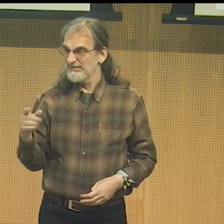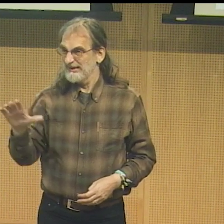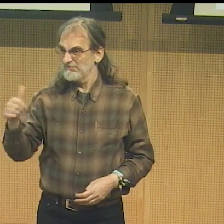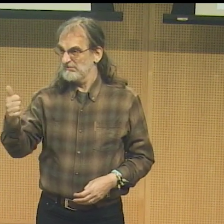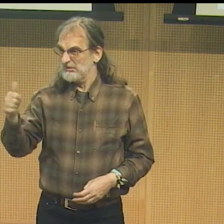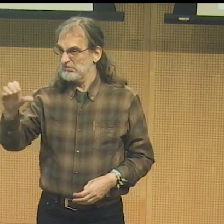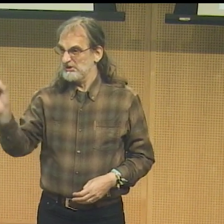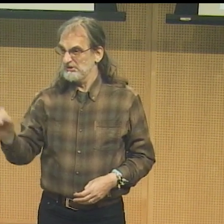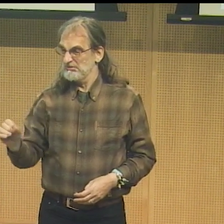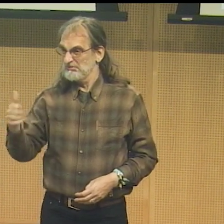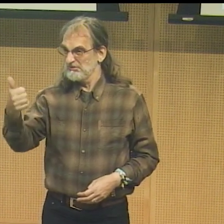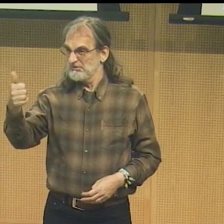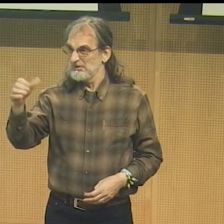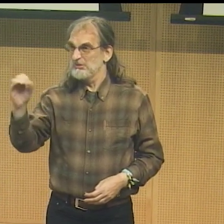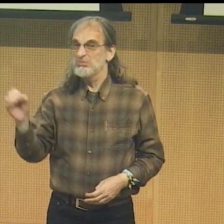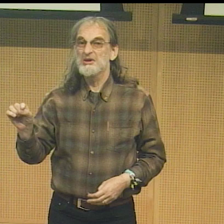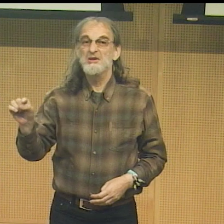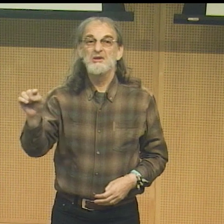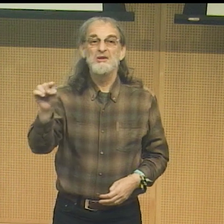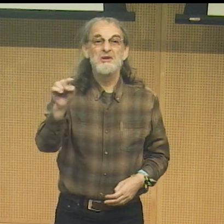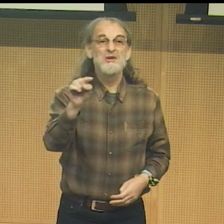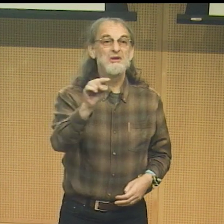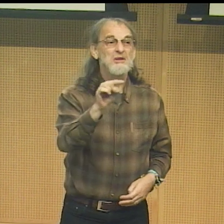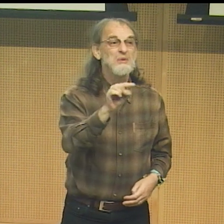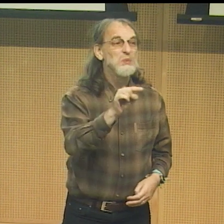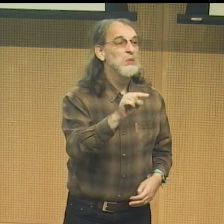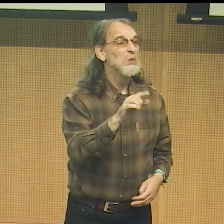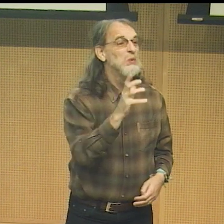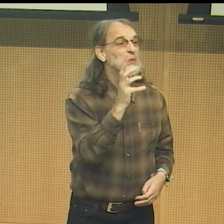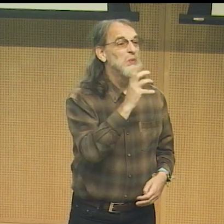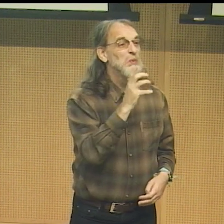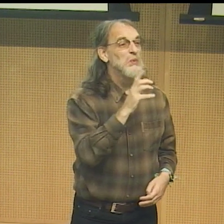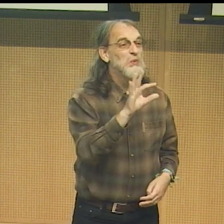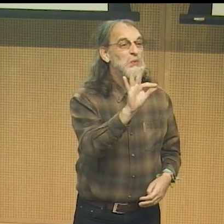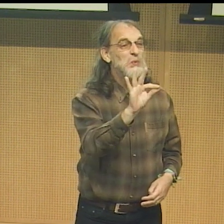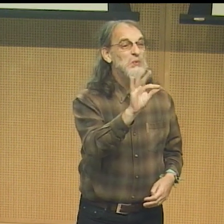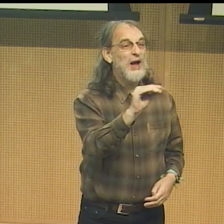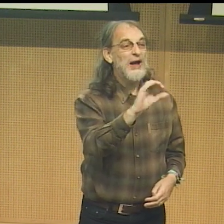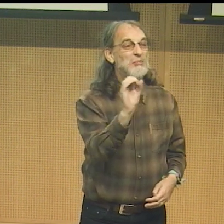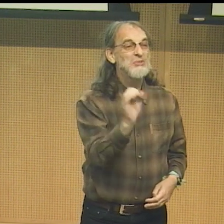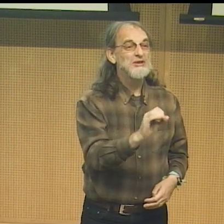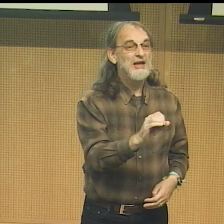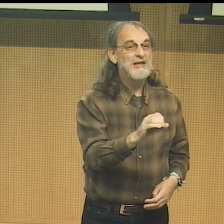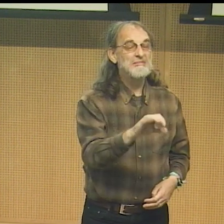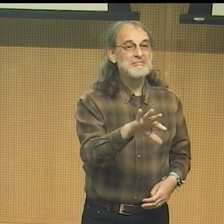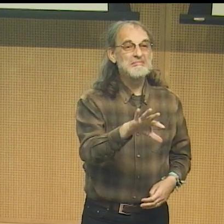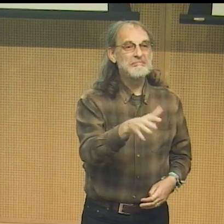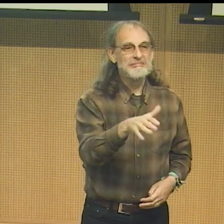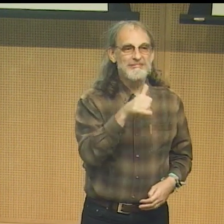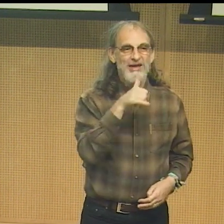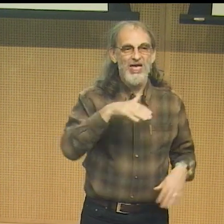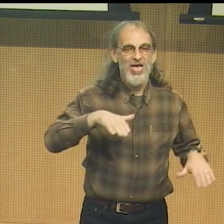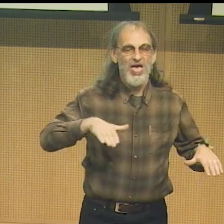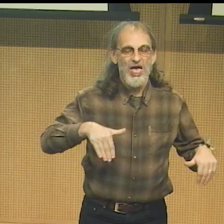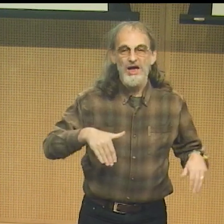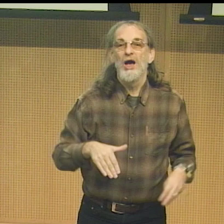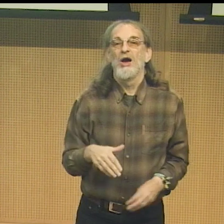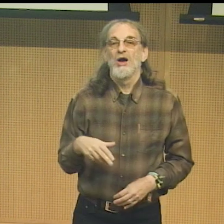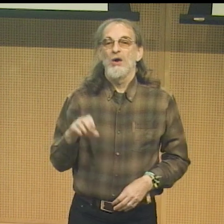Maybe 10%. OK, so maybe 10% of the audience is familiar with Deafhood, which means 90% of you are less